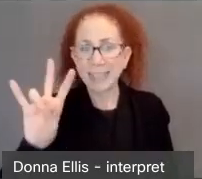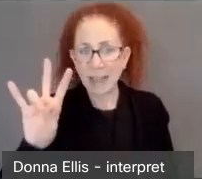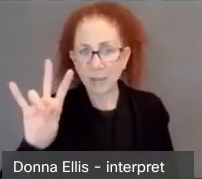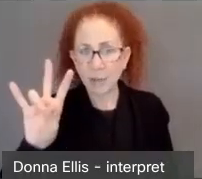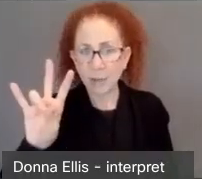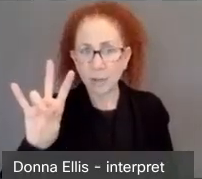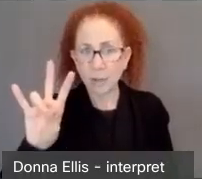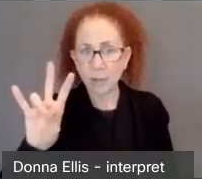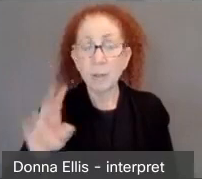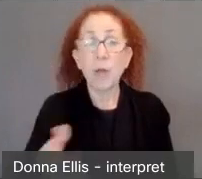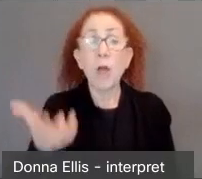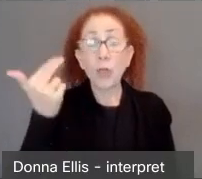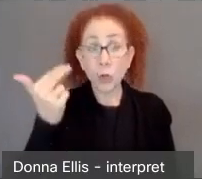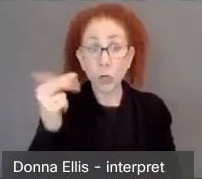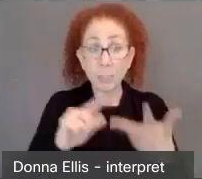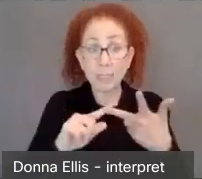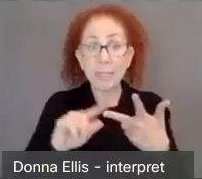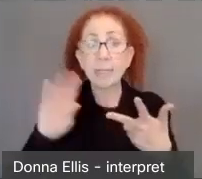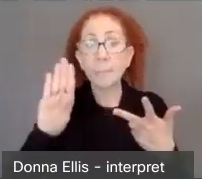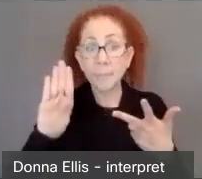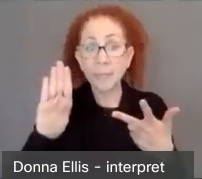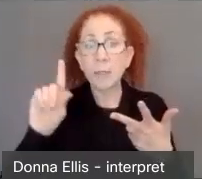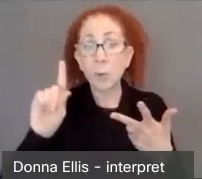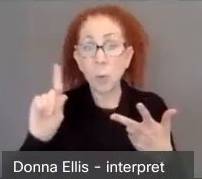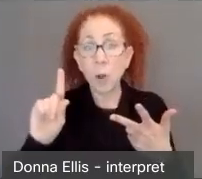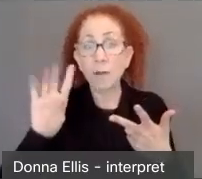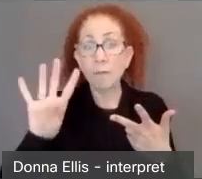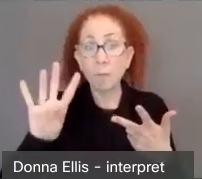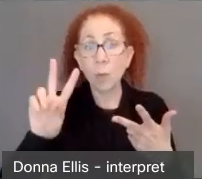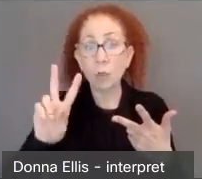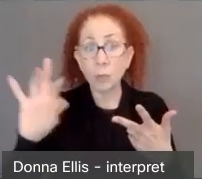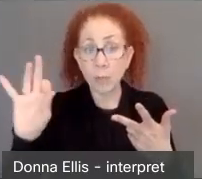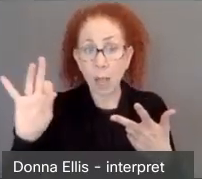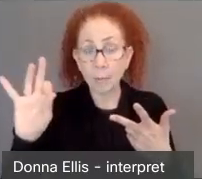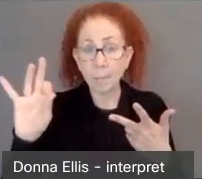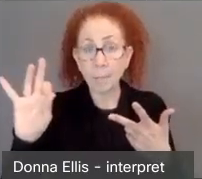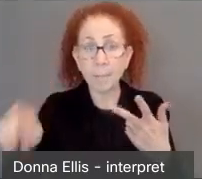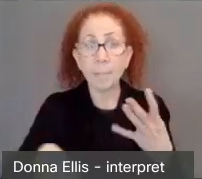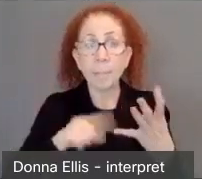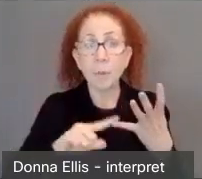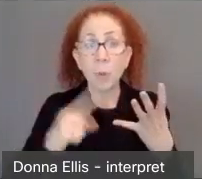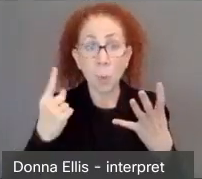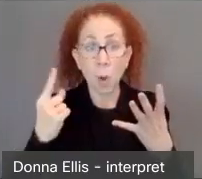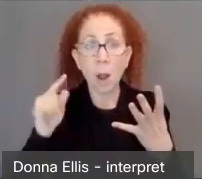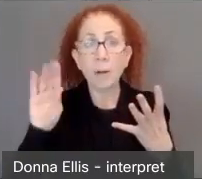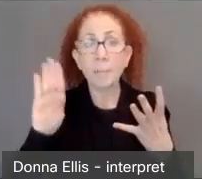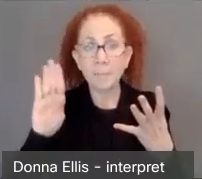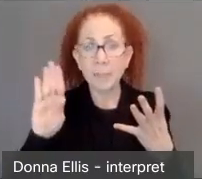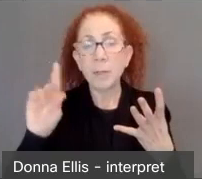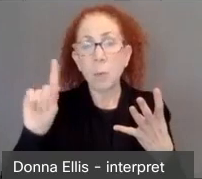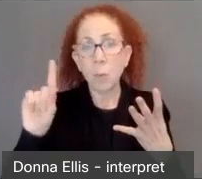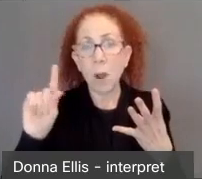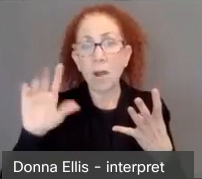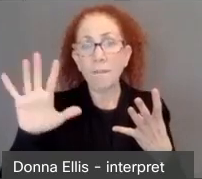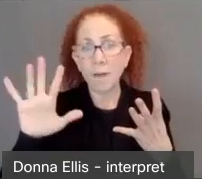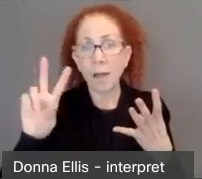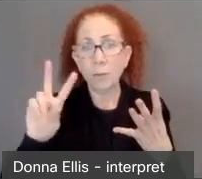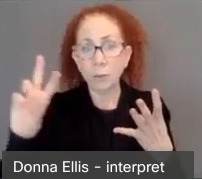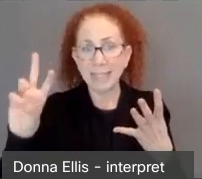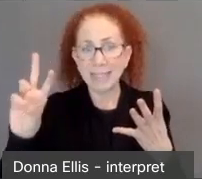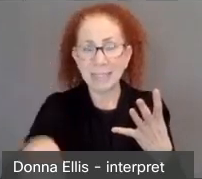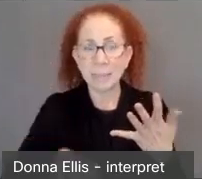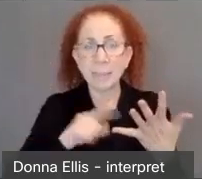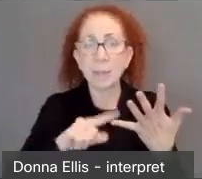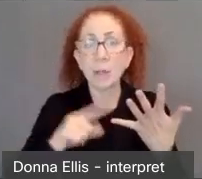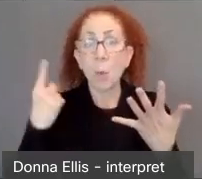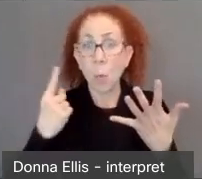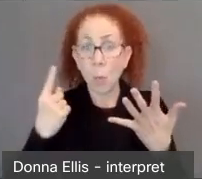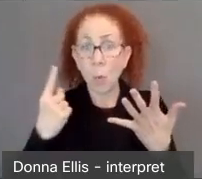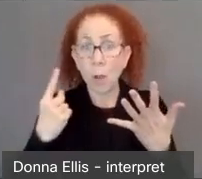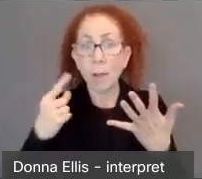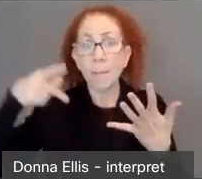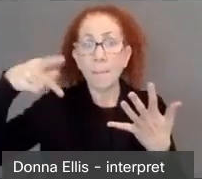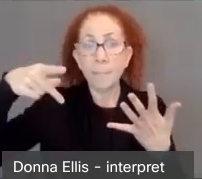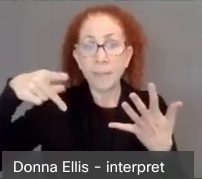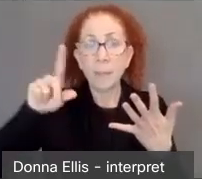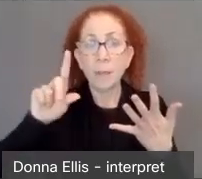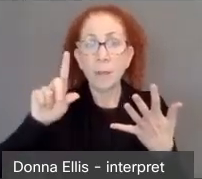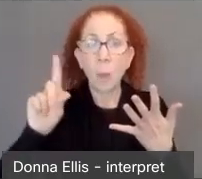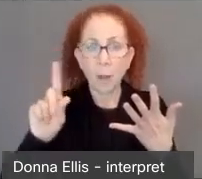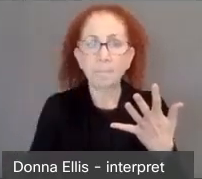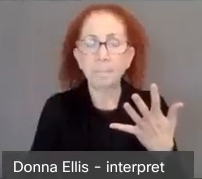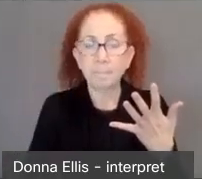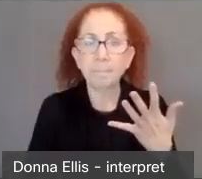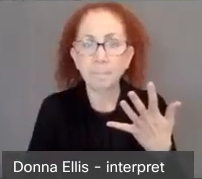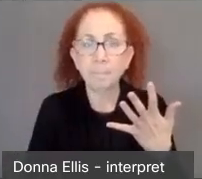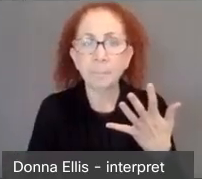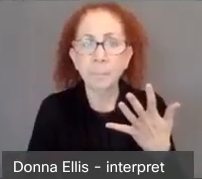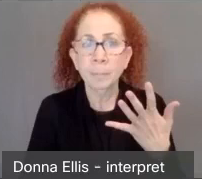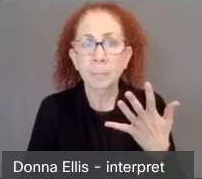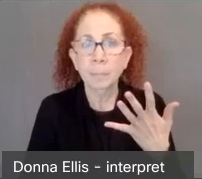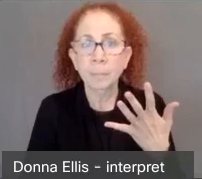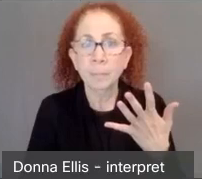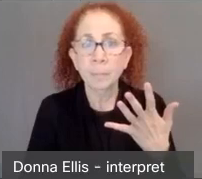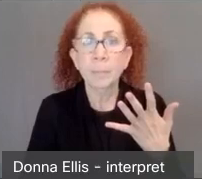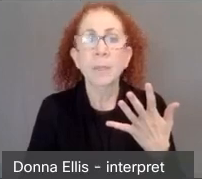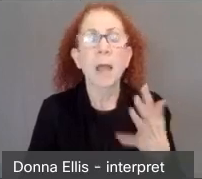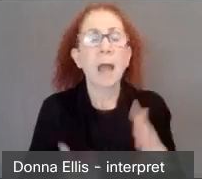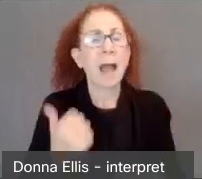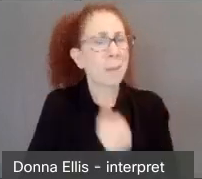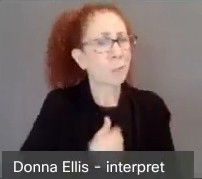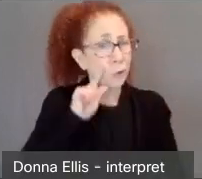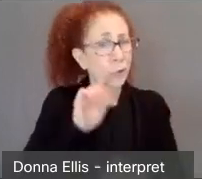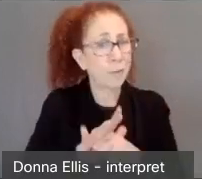13 of the B.1.429, one of the B.1.526, and one of the P.1. I'm very sorry to confirm that 12 additional